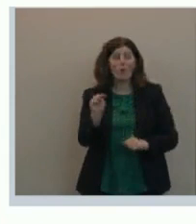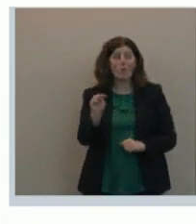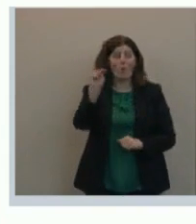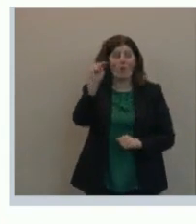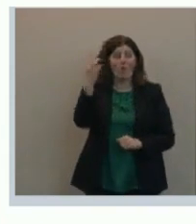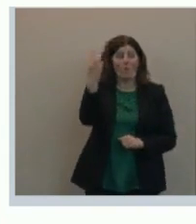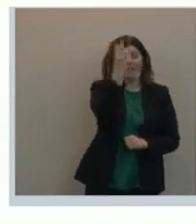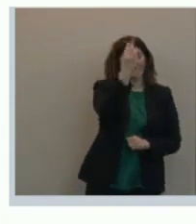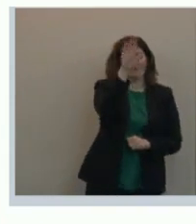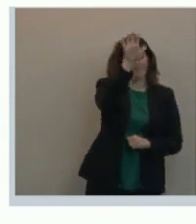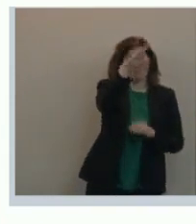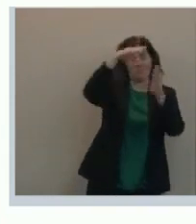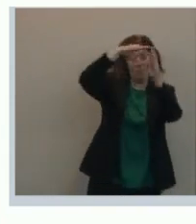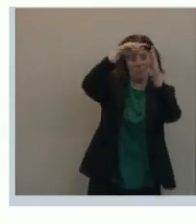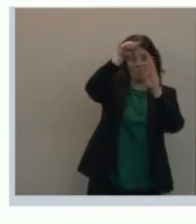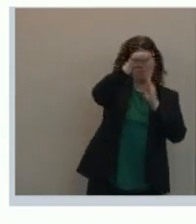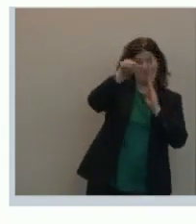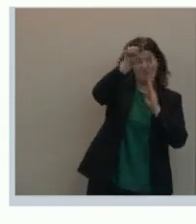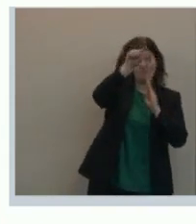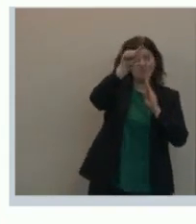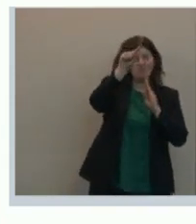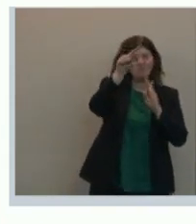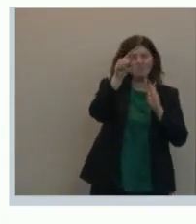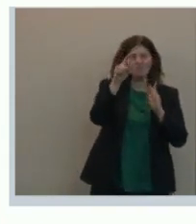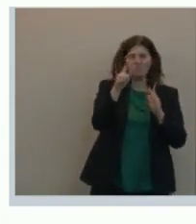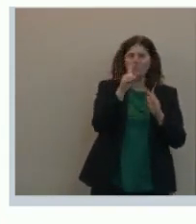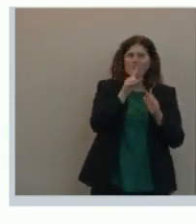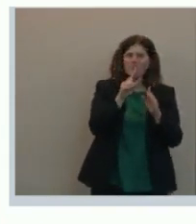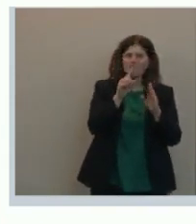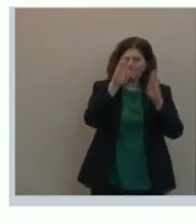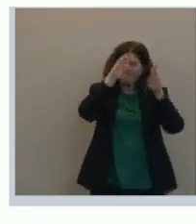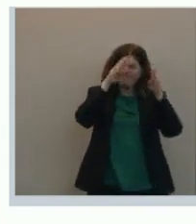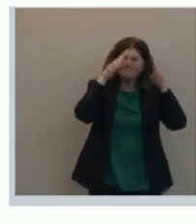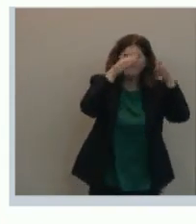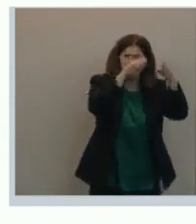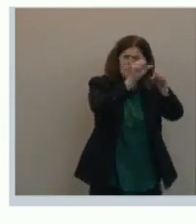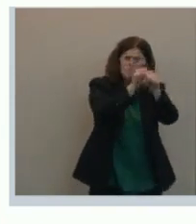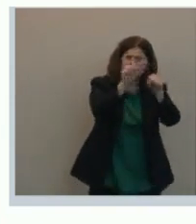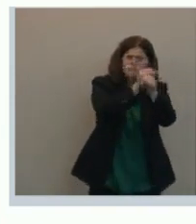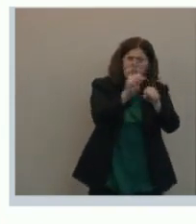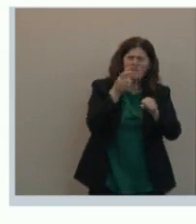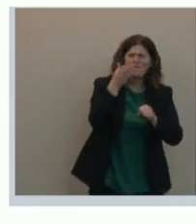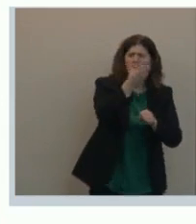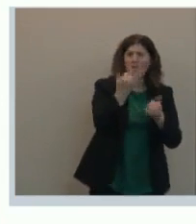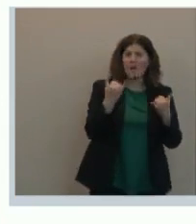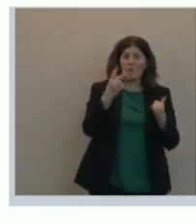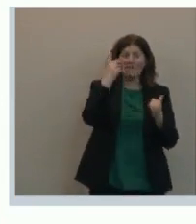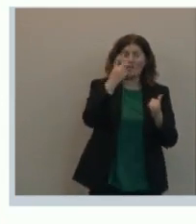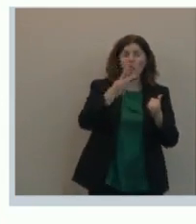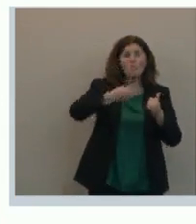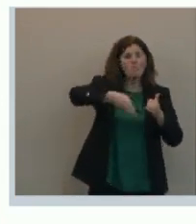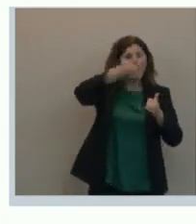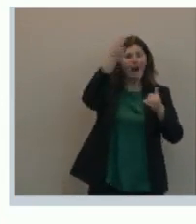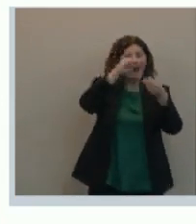THE MAIN REASON I’M SHOWING THIS SLIDE TODAY IS TO AGAIN, CALL YOUR ATTENTION TO THE NORTHWEST CORNER OF THE STATE.